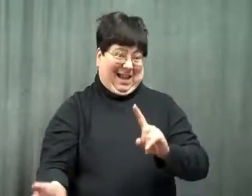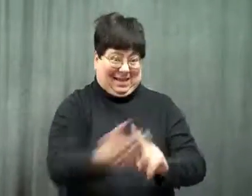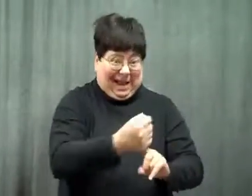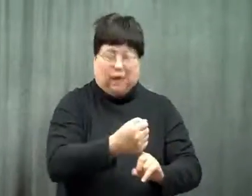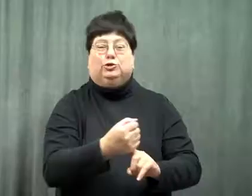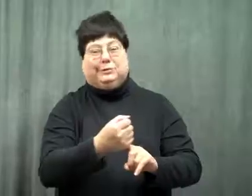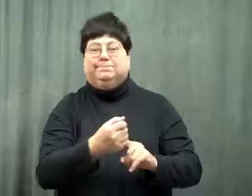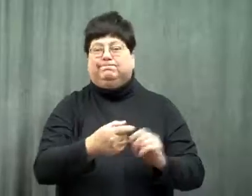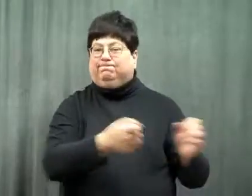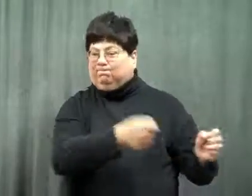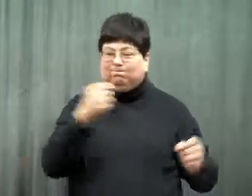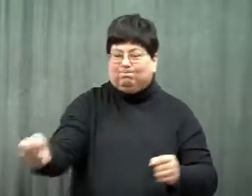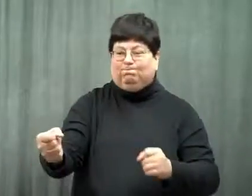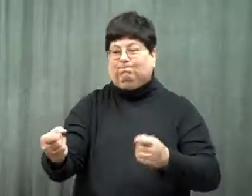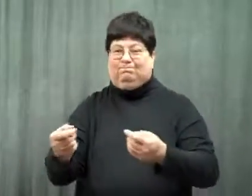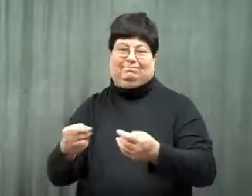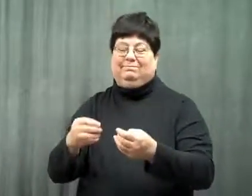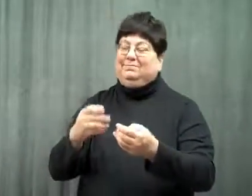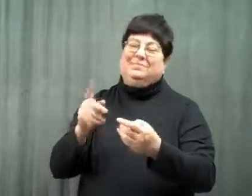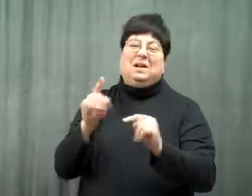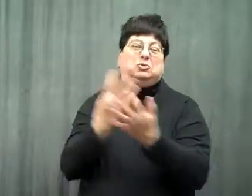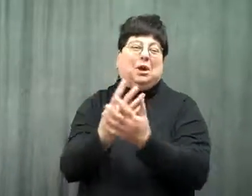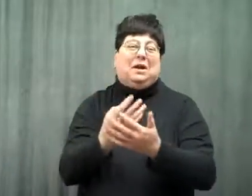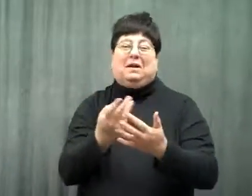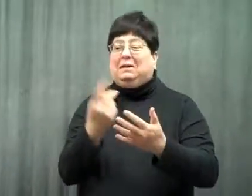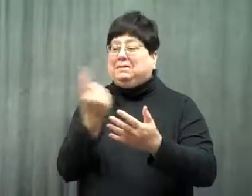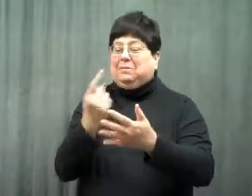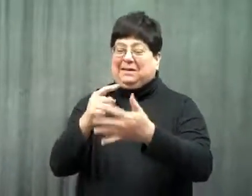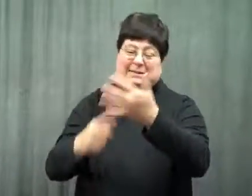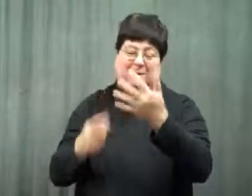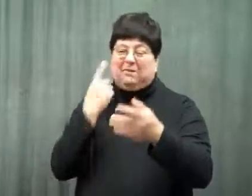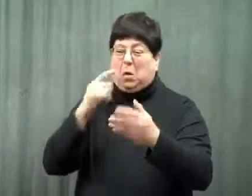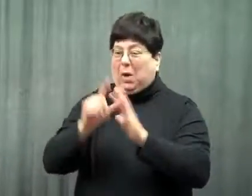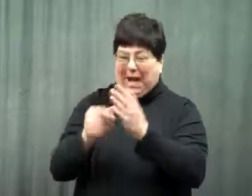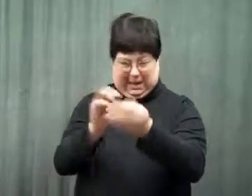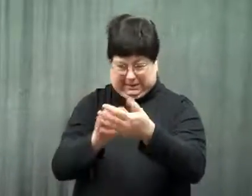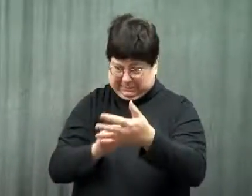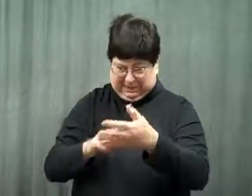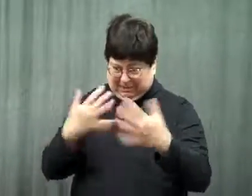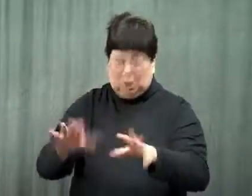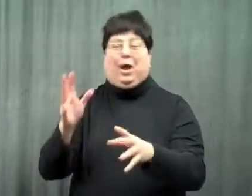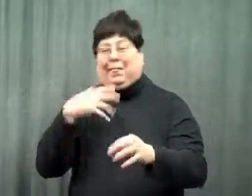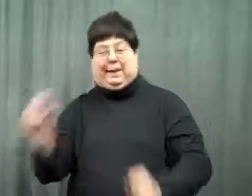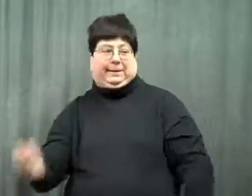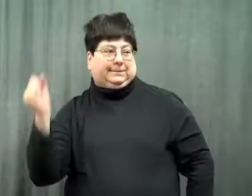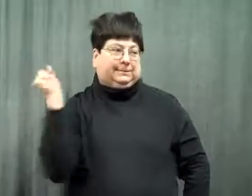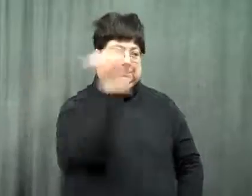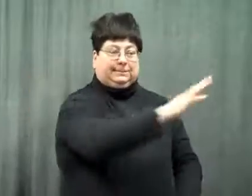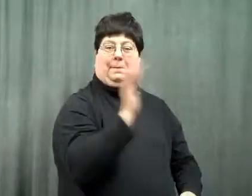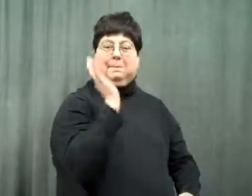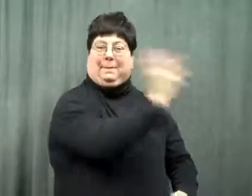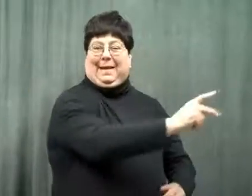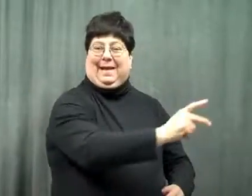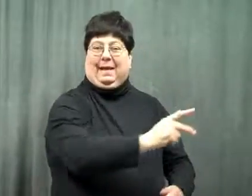When illegals are caught, they are detained, processed, and sent back.